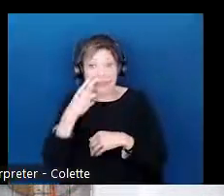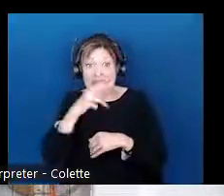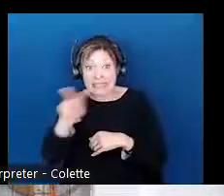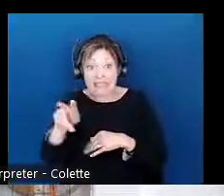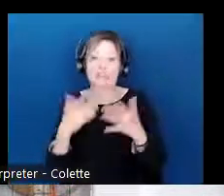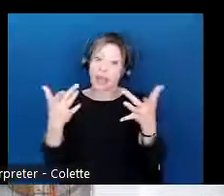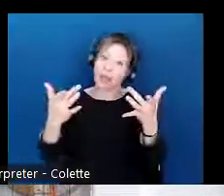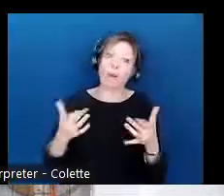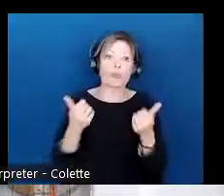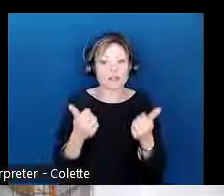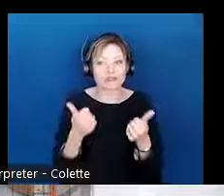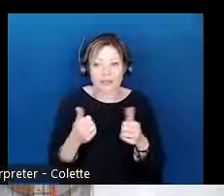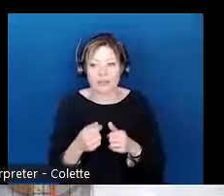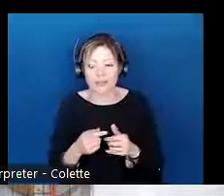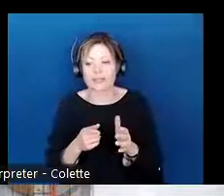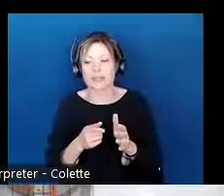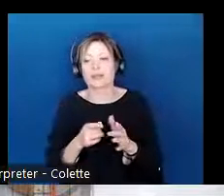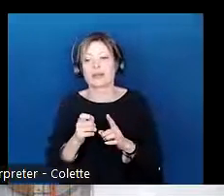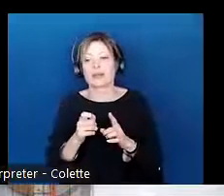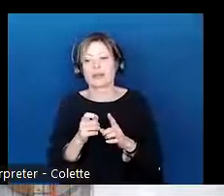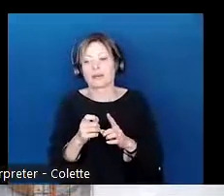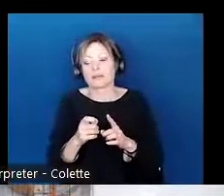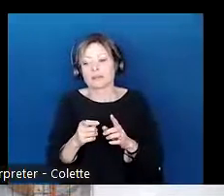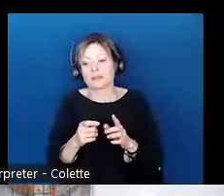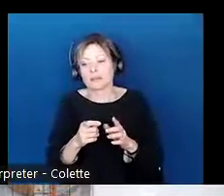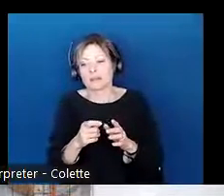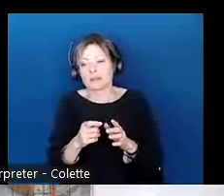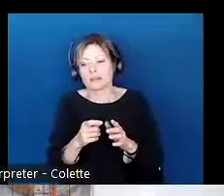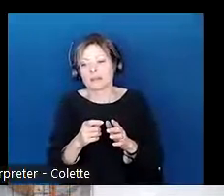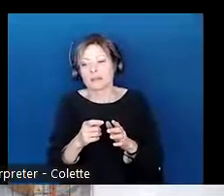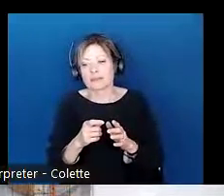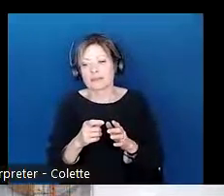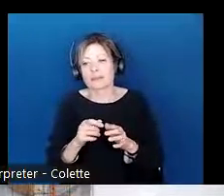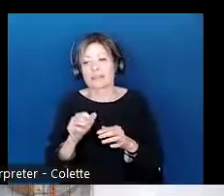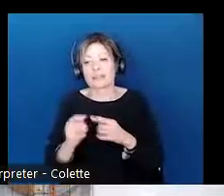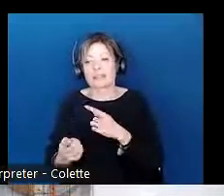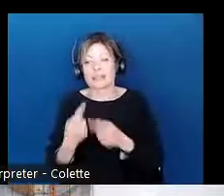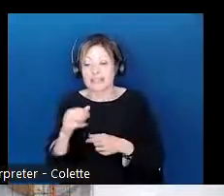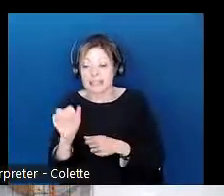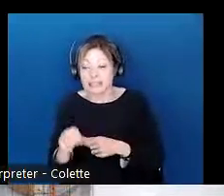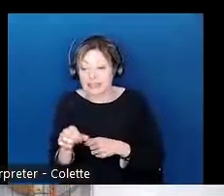I've seen you in Milford.